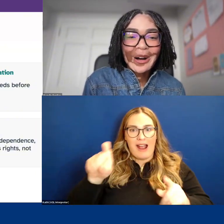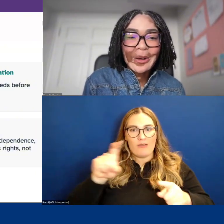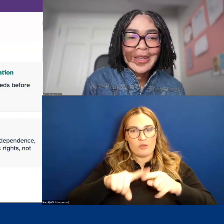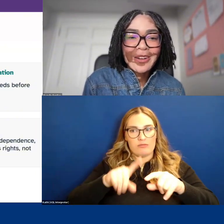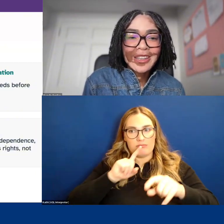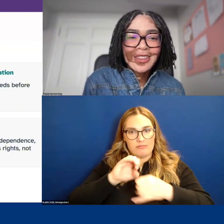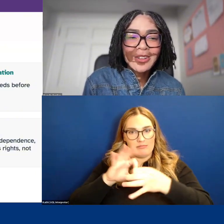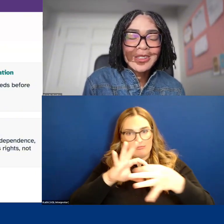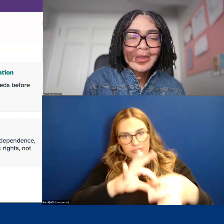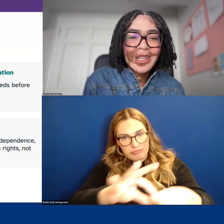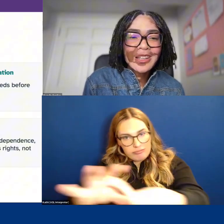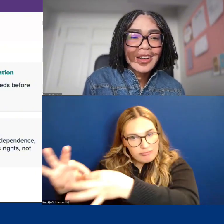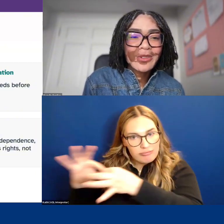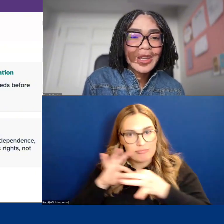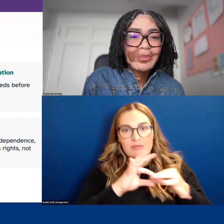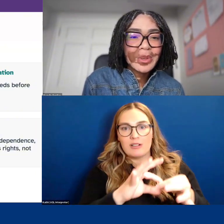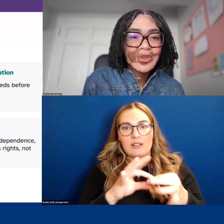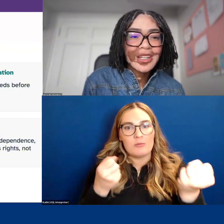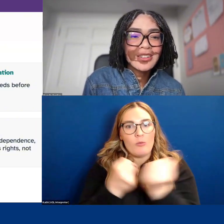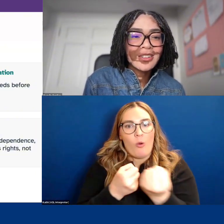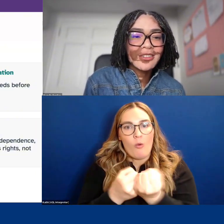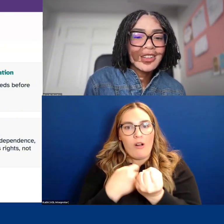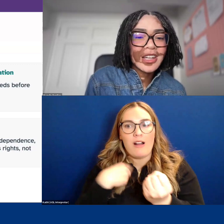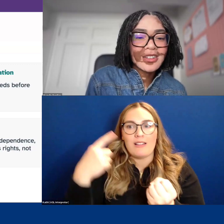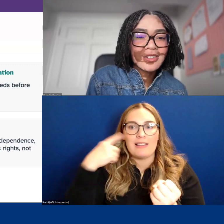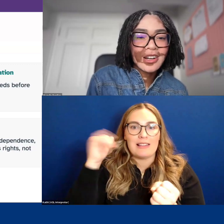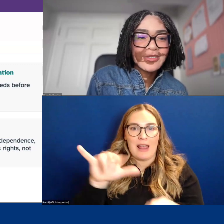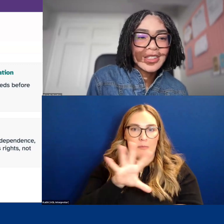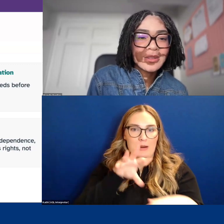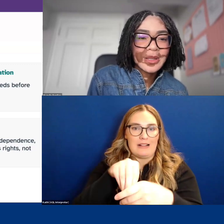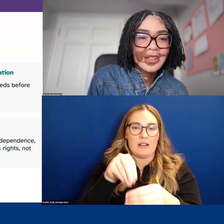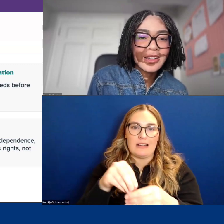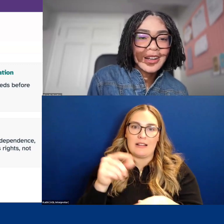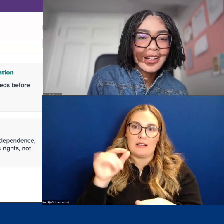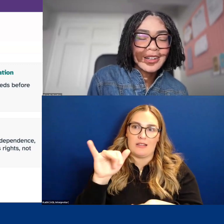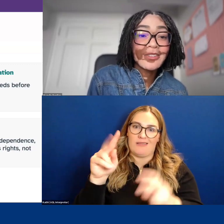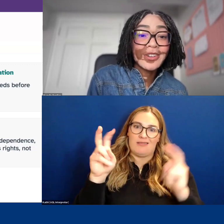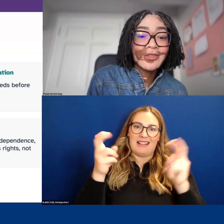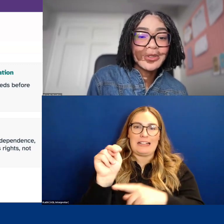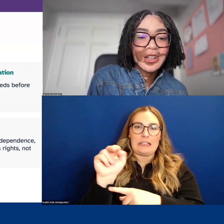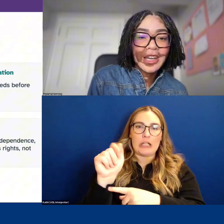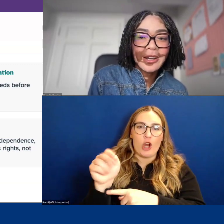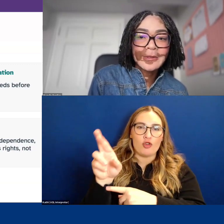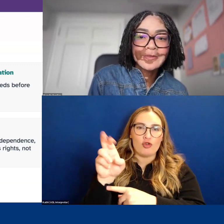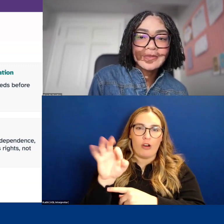And so I think those are some things that are really built into the nature of disability, of doula care.